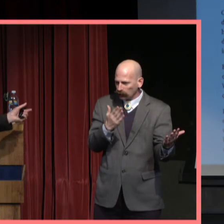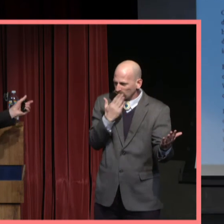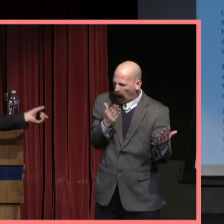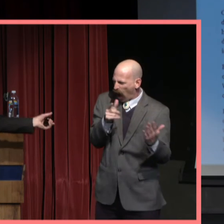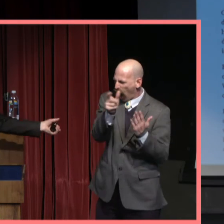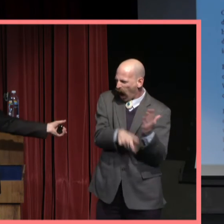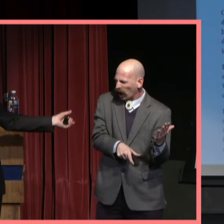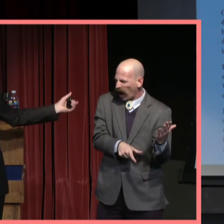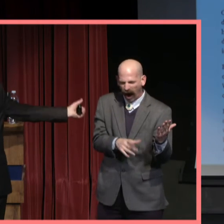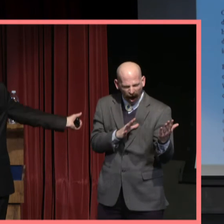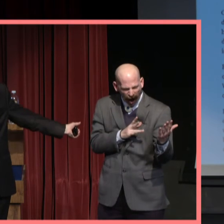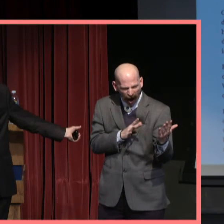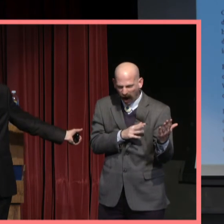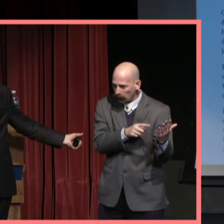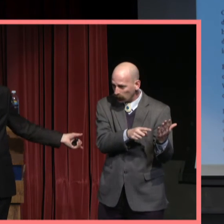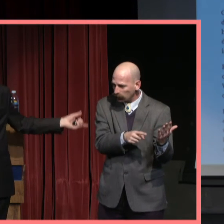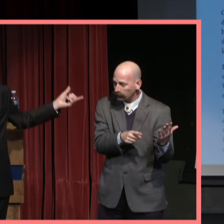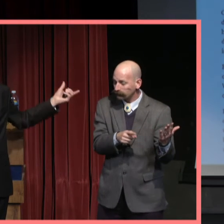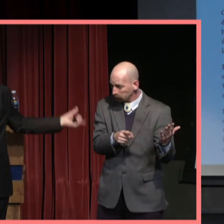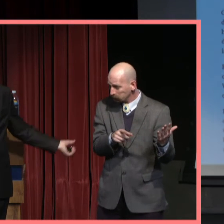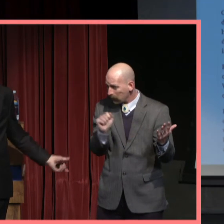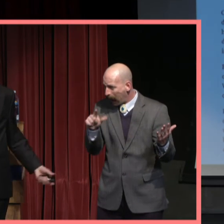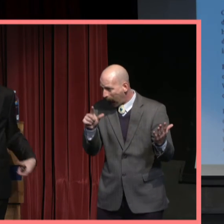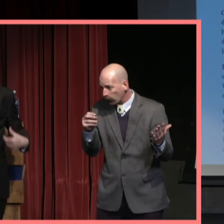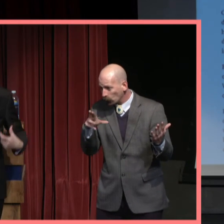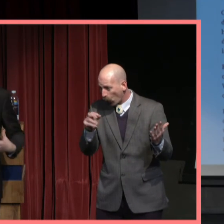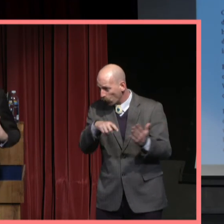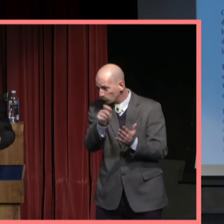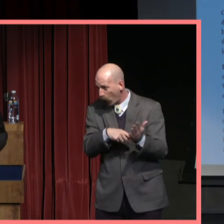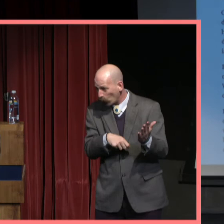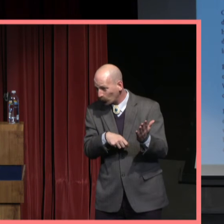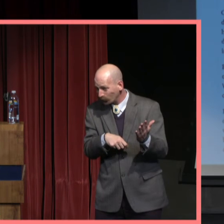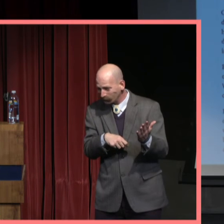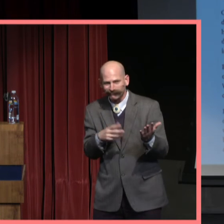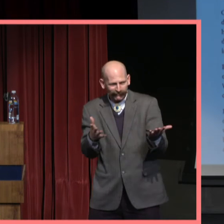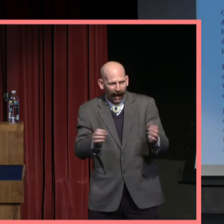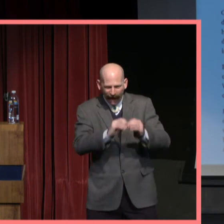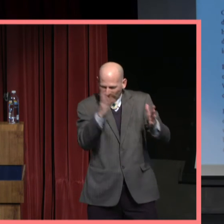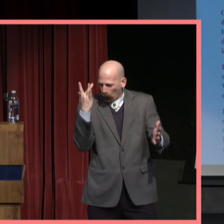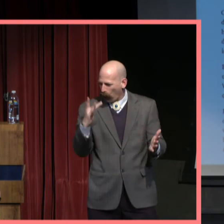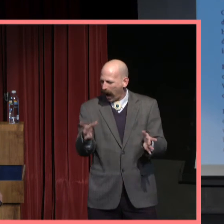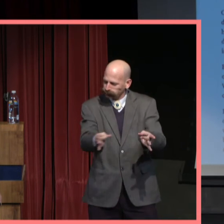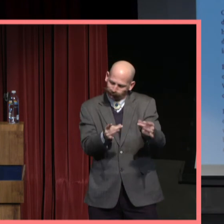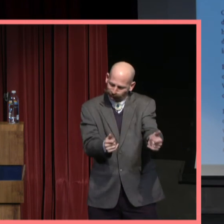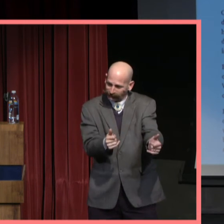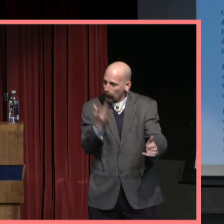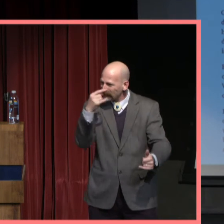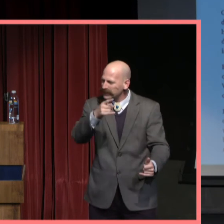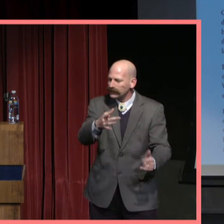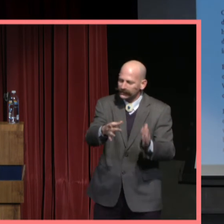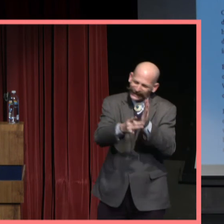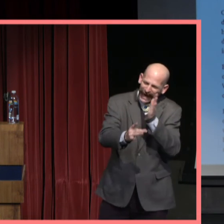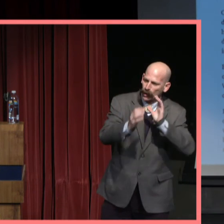There's no coincidence that this was written by Al Gore, he's a politician who knows how to communicate, whereas scientists unfortunately do not.